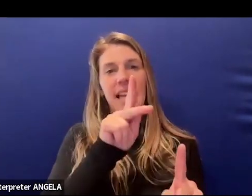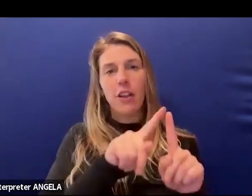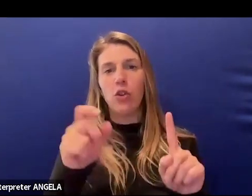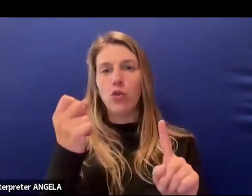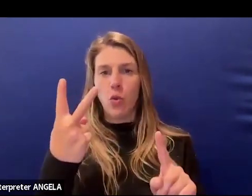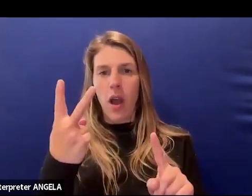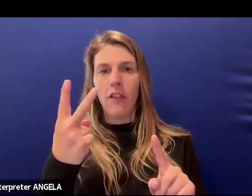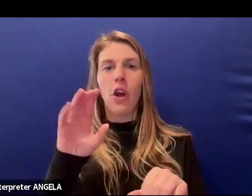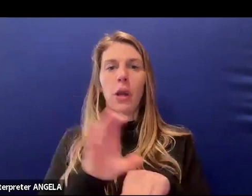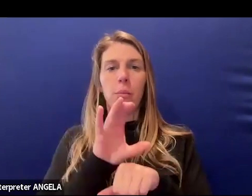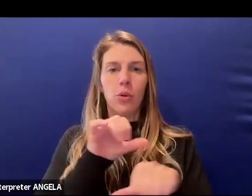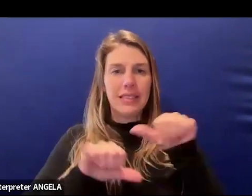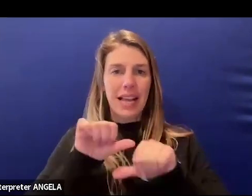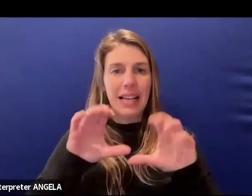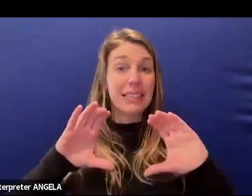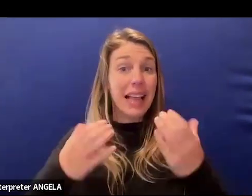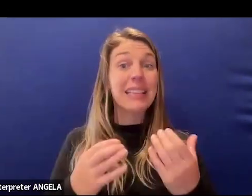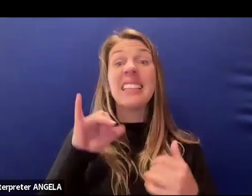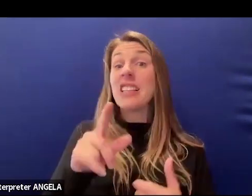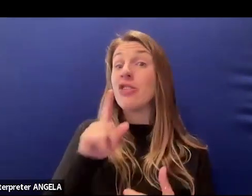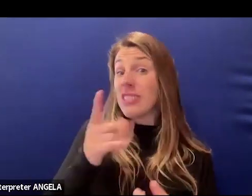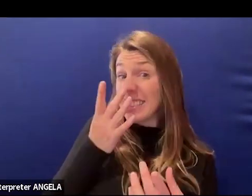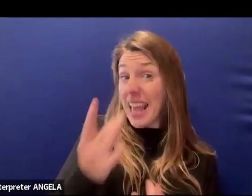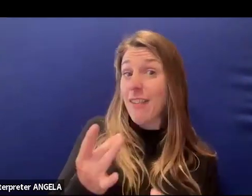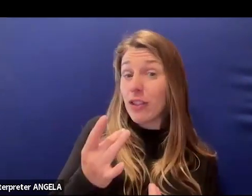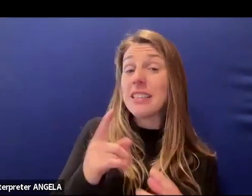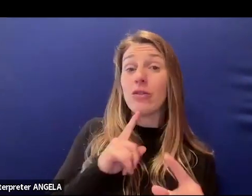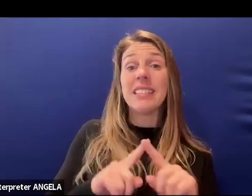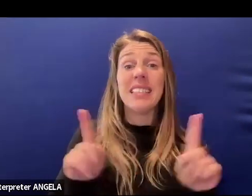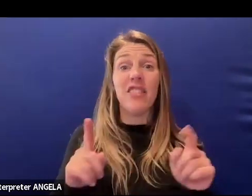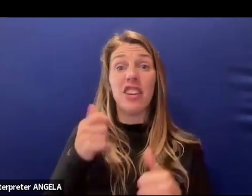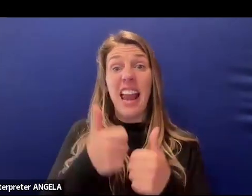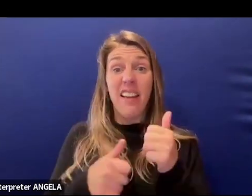K-12 computer science classes. Which interestingly differs significantly state